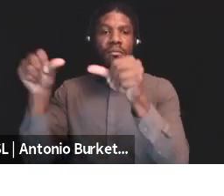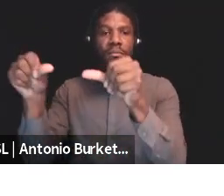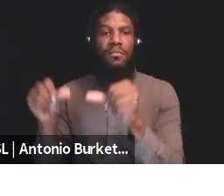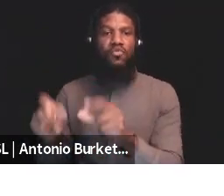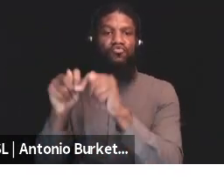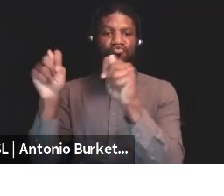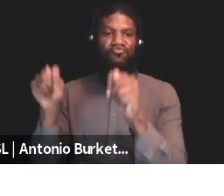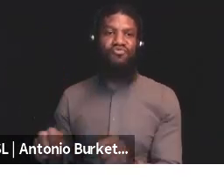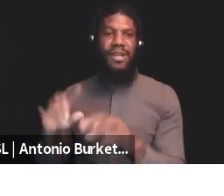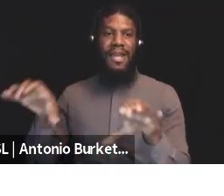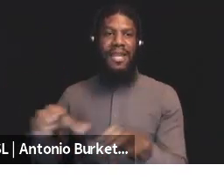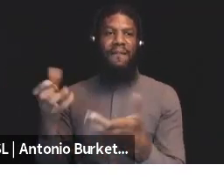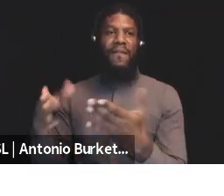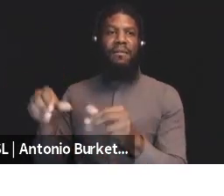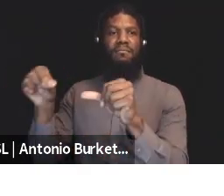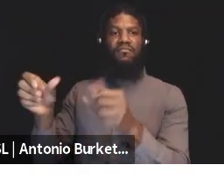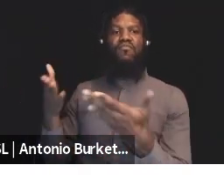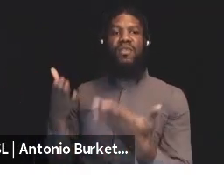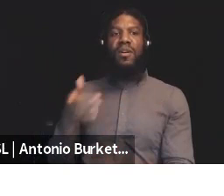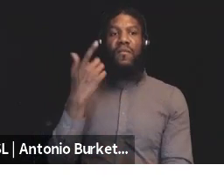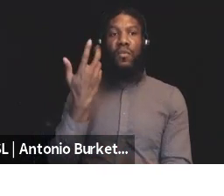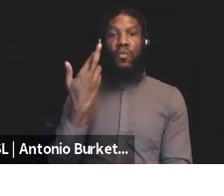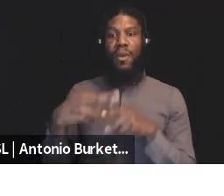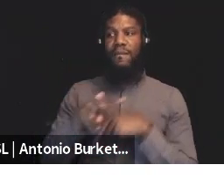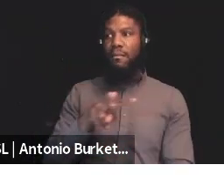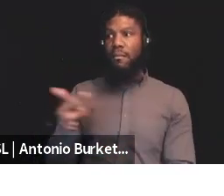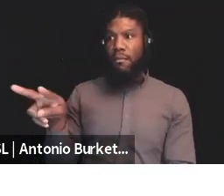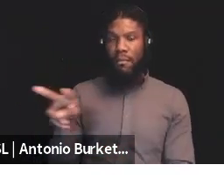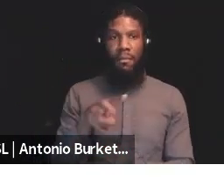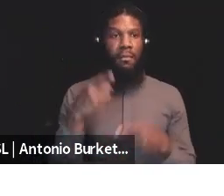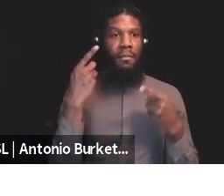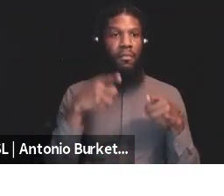to reference it in those small groups. ? So, in what ways do multimodal